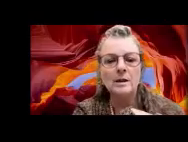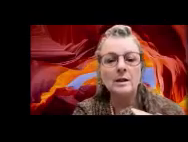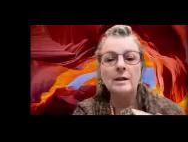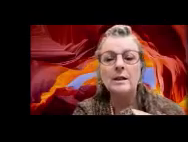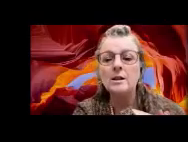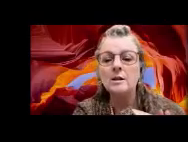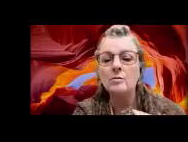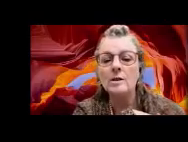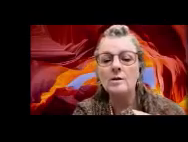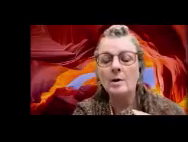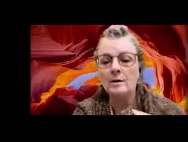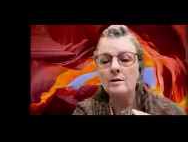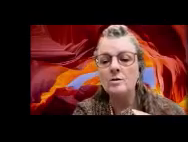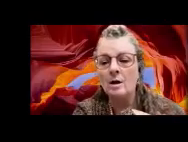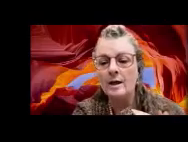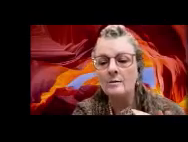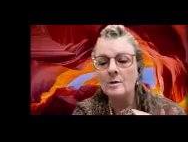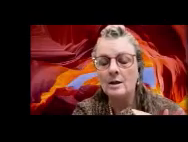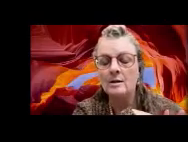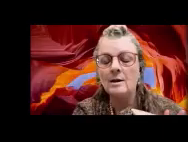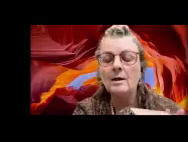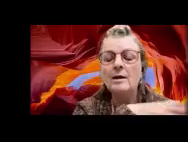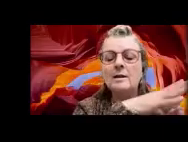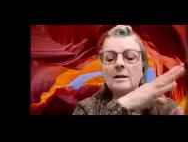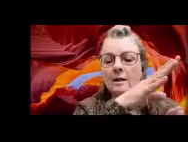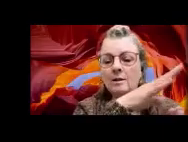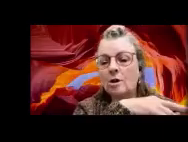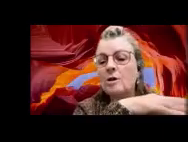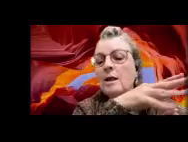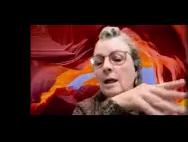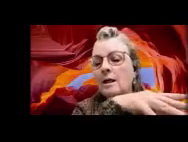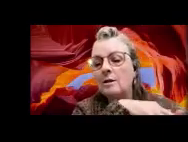clinician was part of the drawing. It was a turn taking